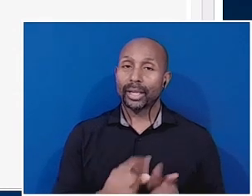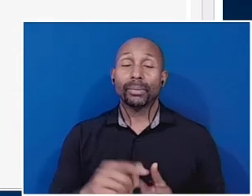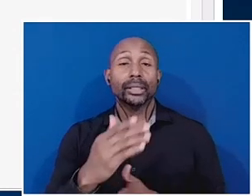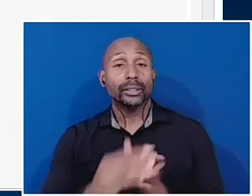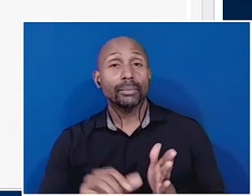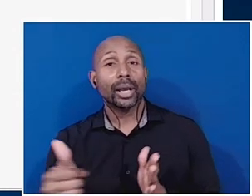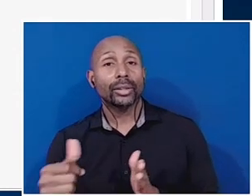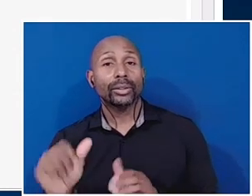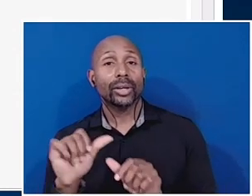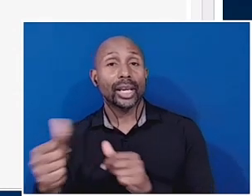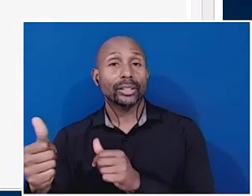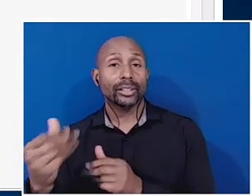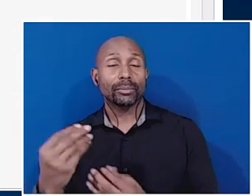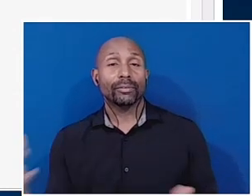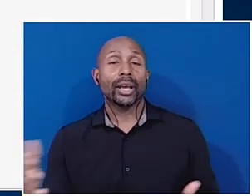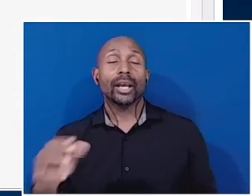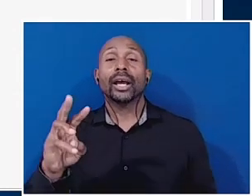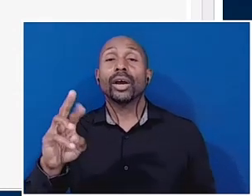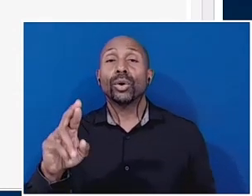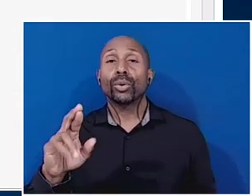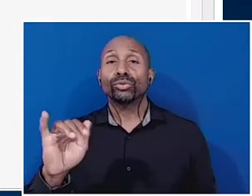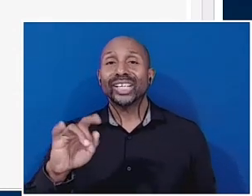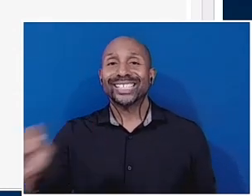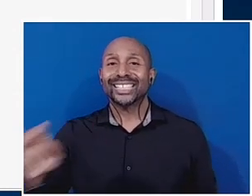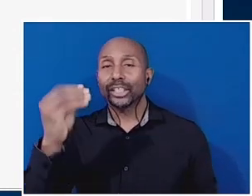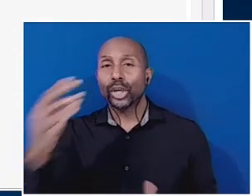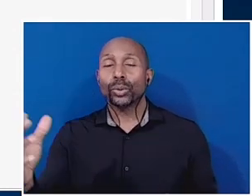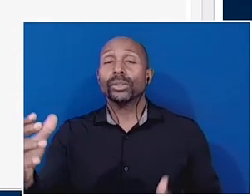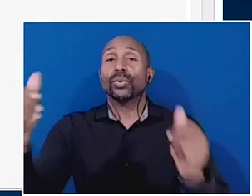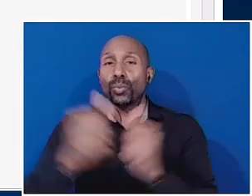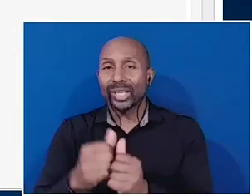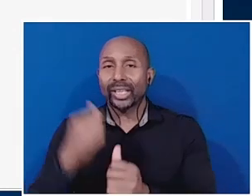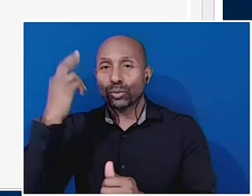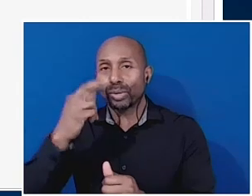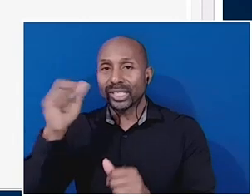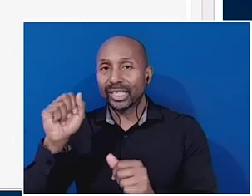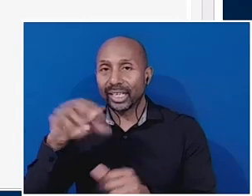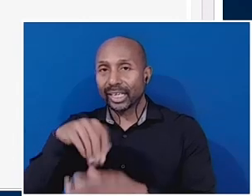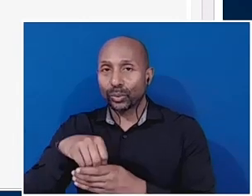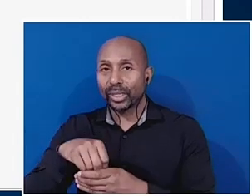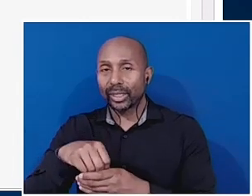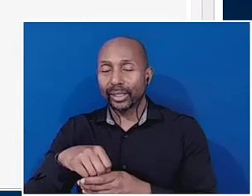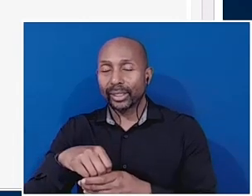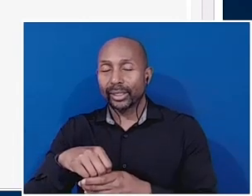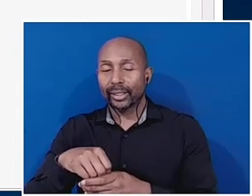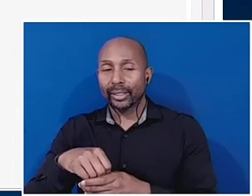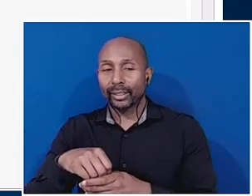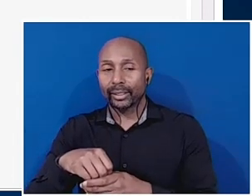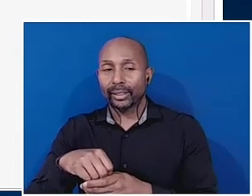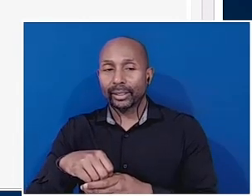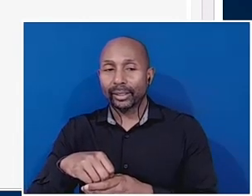written notice with the reasoning and do not structure their decision letters in